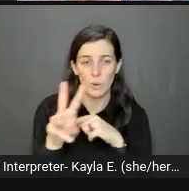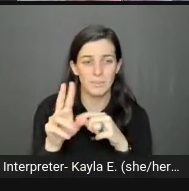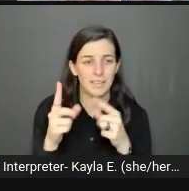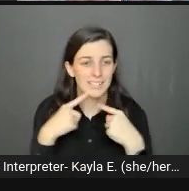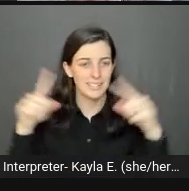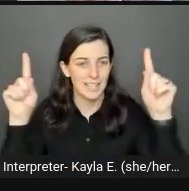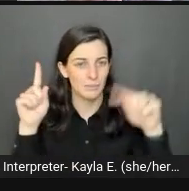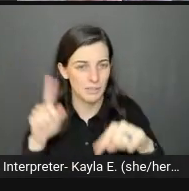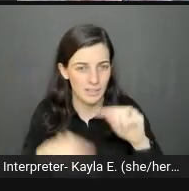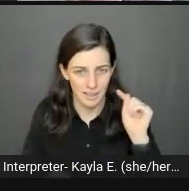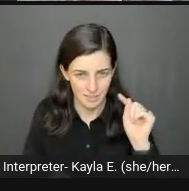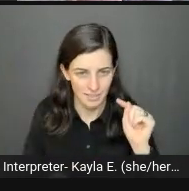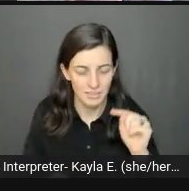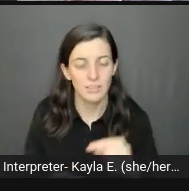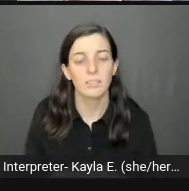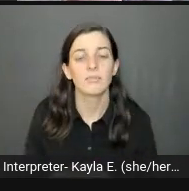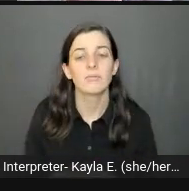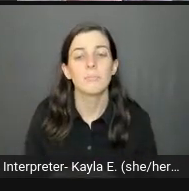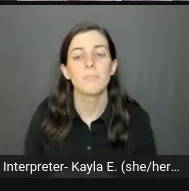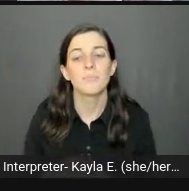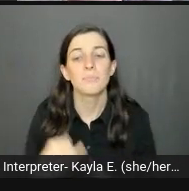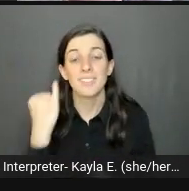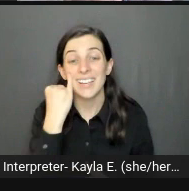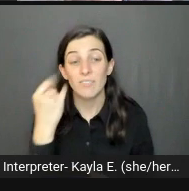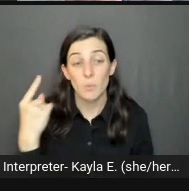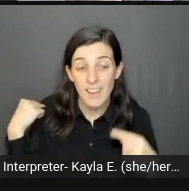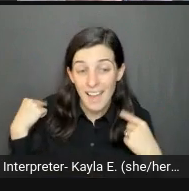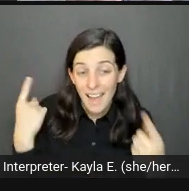Now if you have ever worked on website optimization,